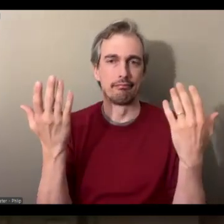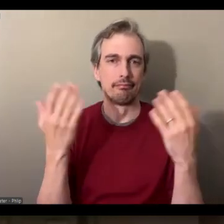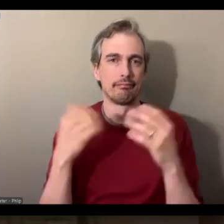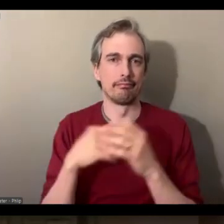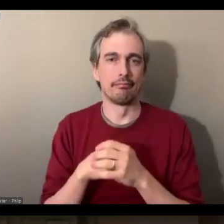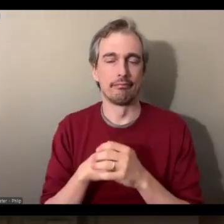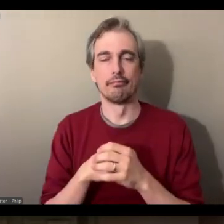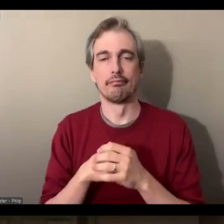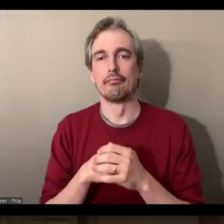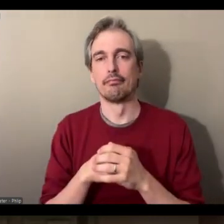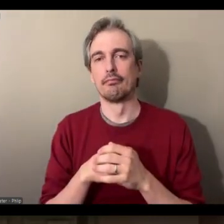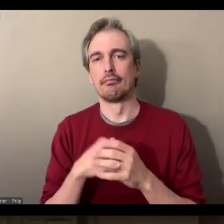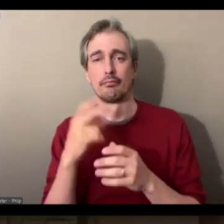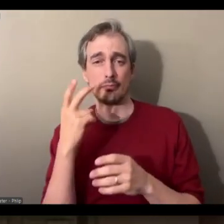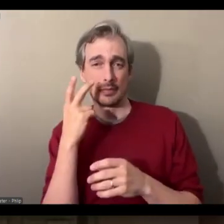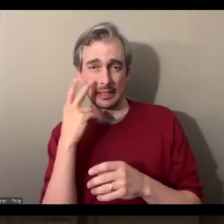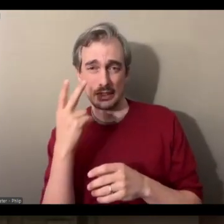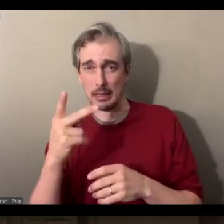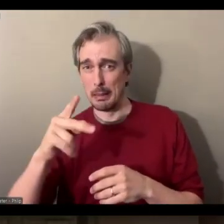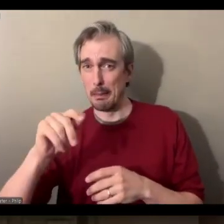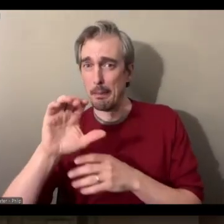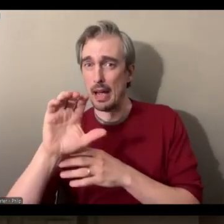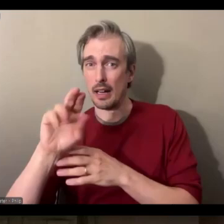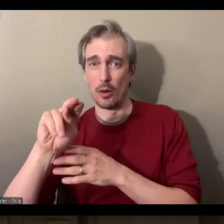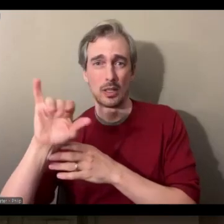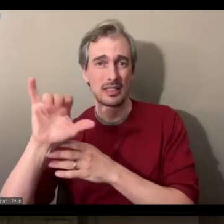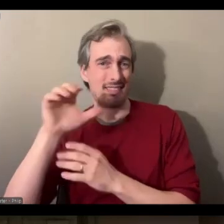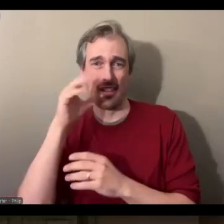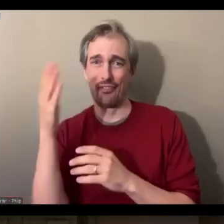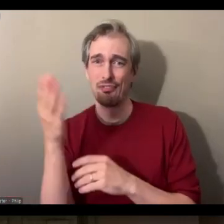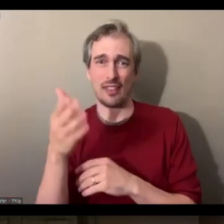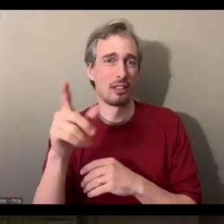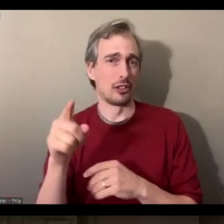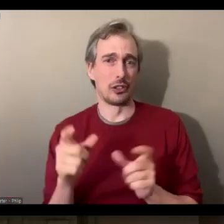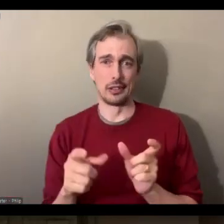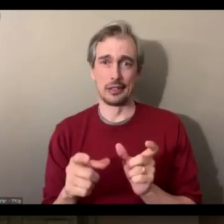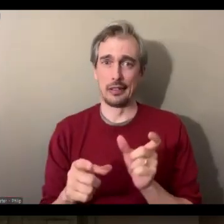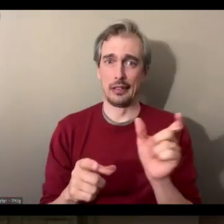I think they may have actually just literally changed that from Performing Arts Center at the